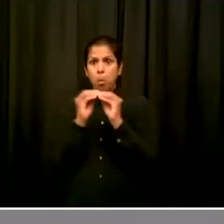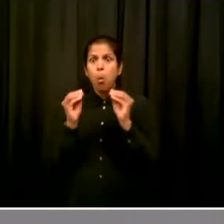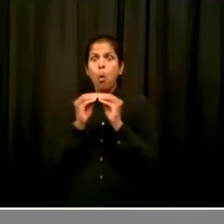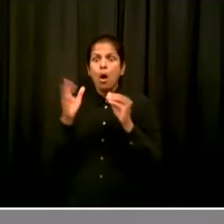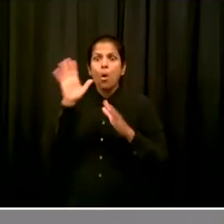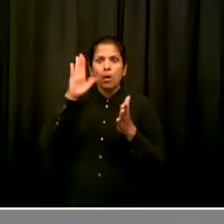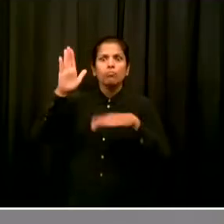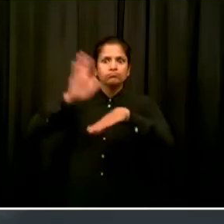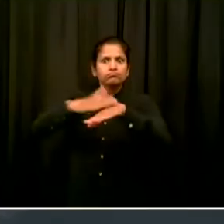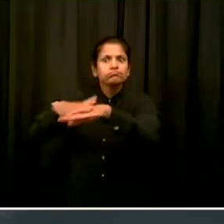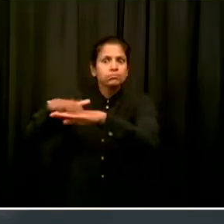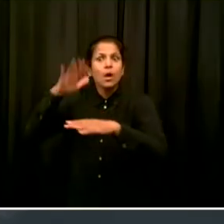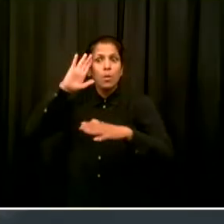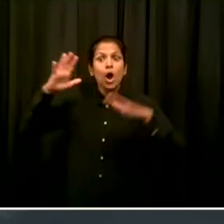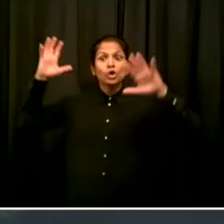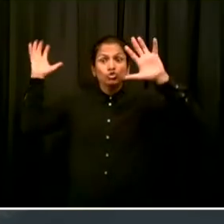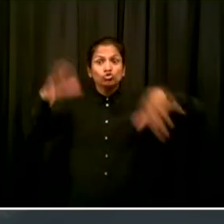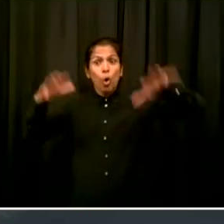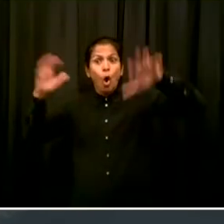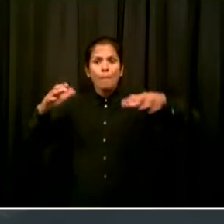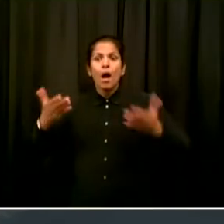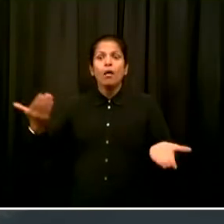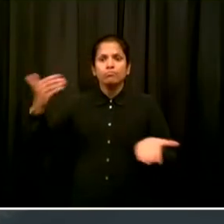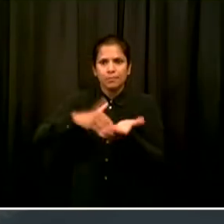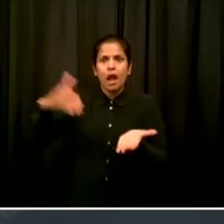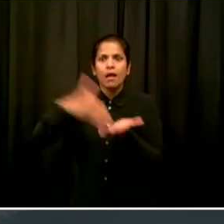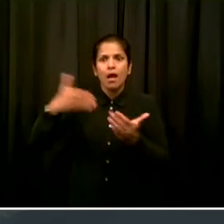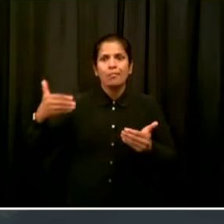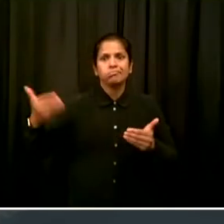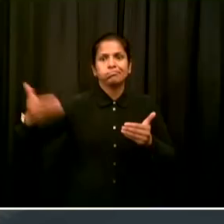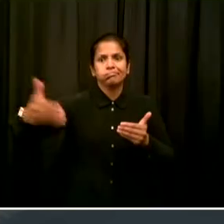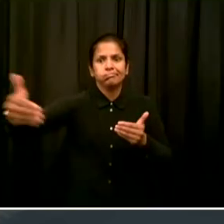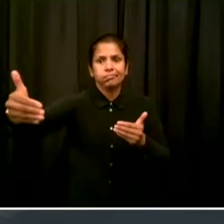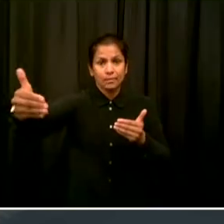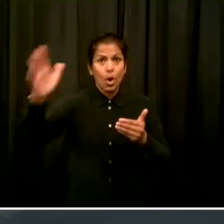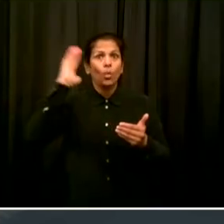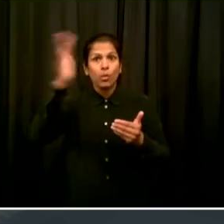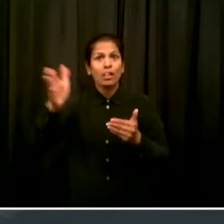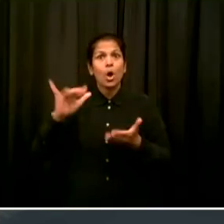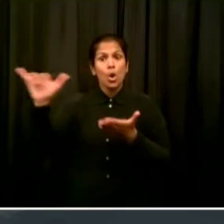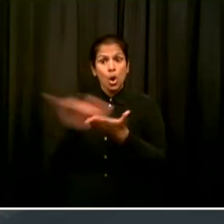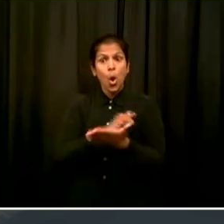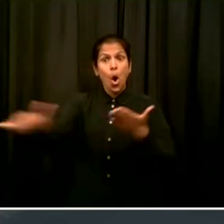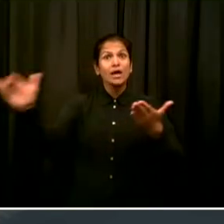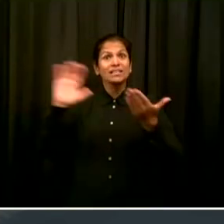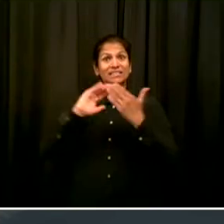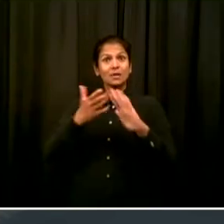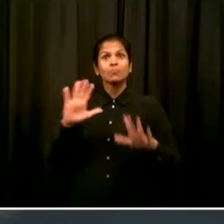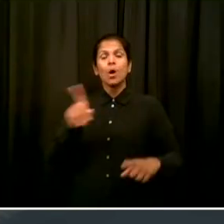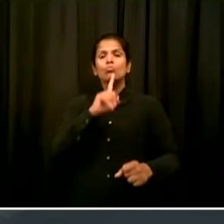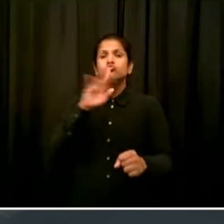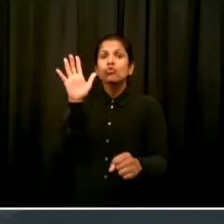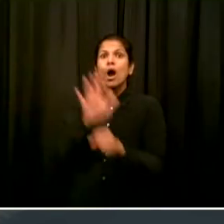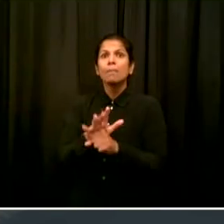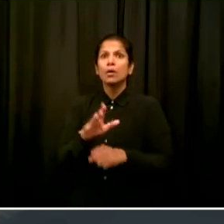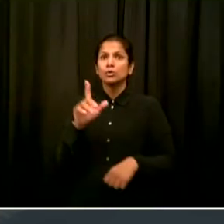CAUSED. THERE ARE OIGNG TO BE MORE